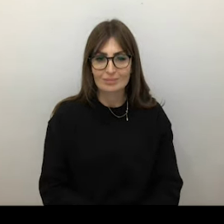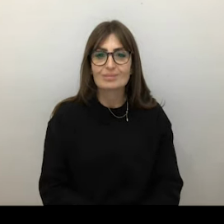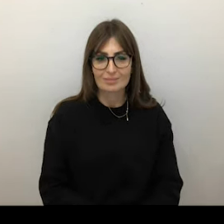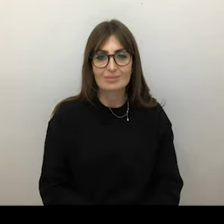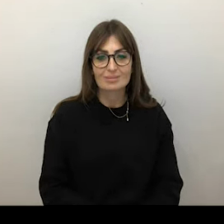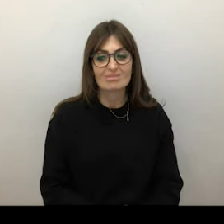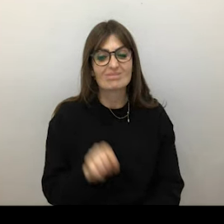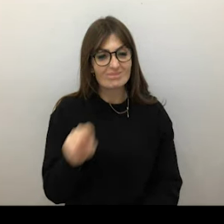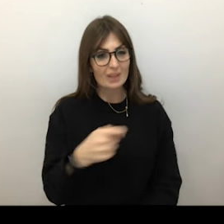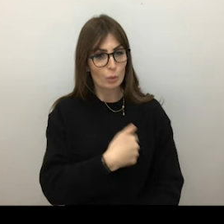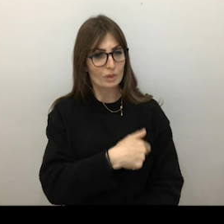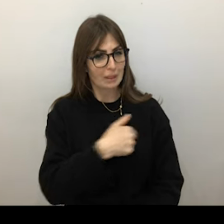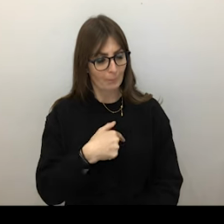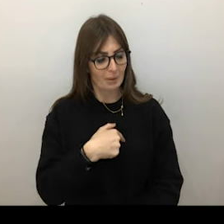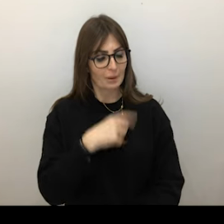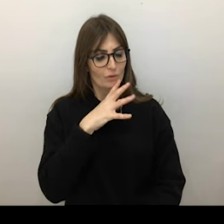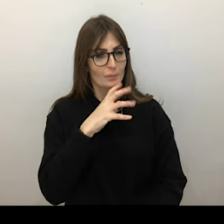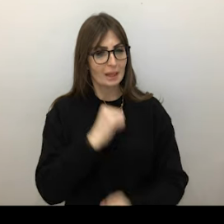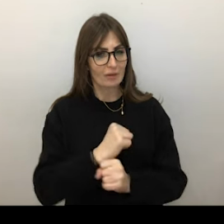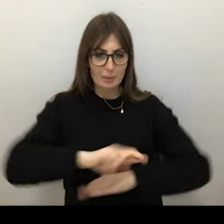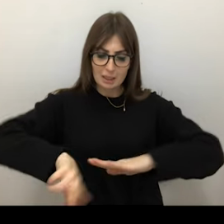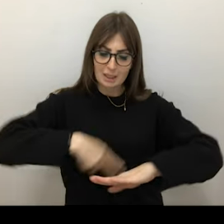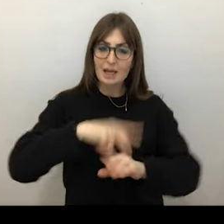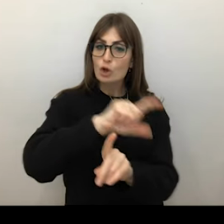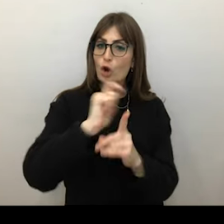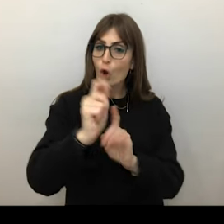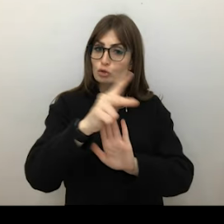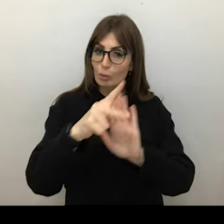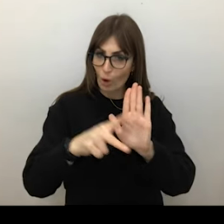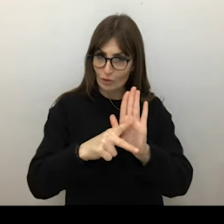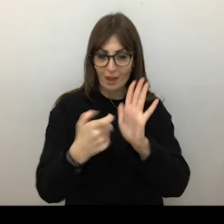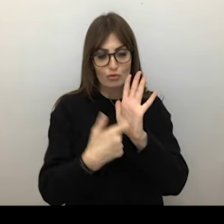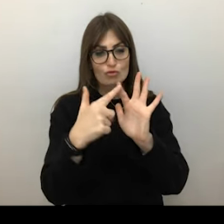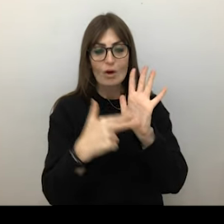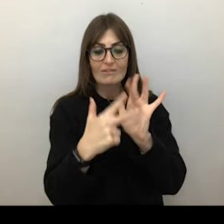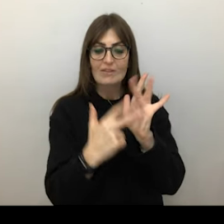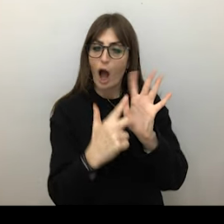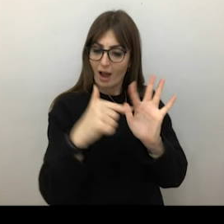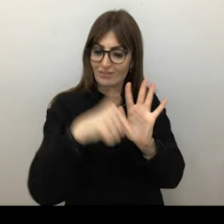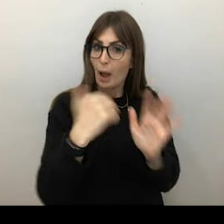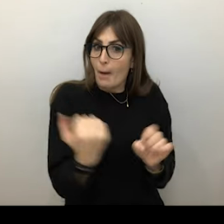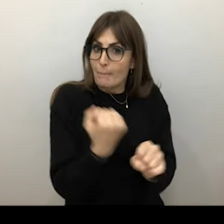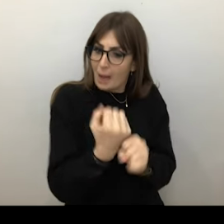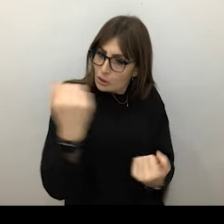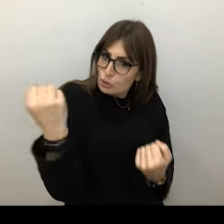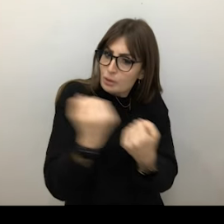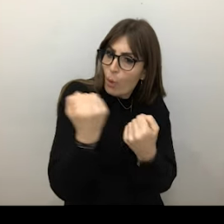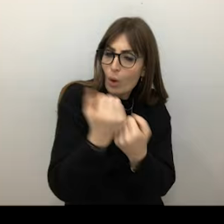The fund was a commitment of the government's National Cultural Policy Revive, which was designed to support artists